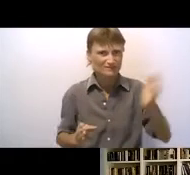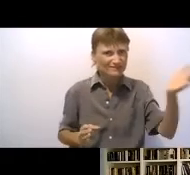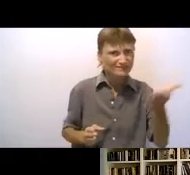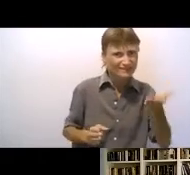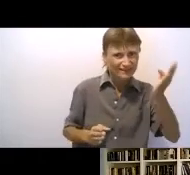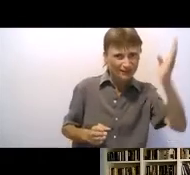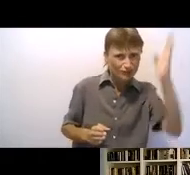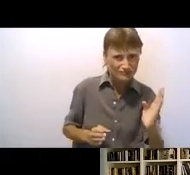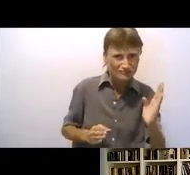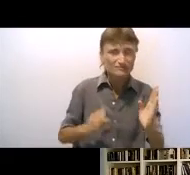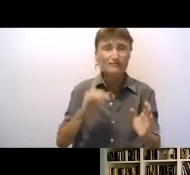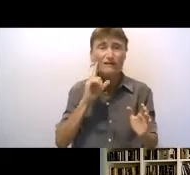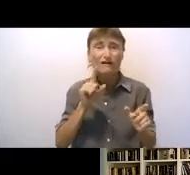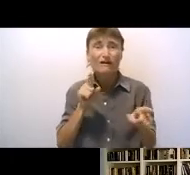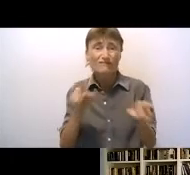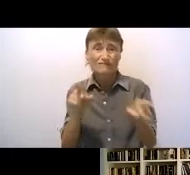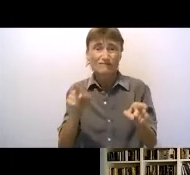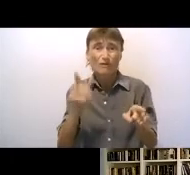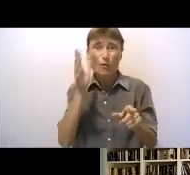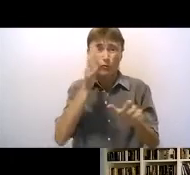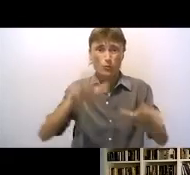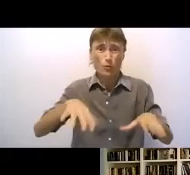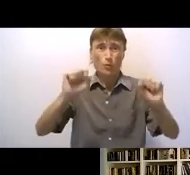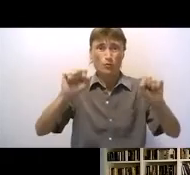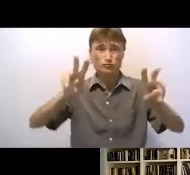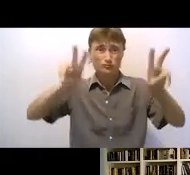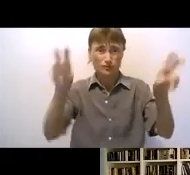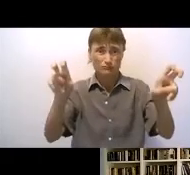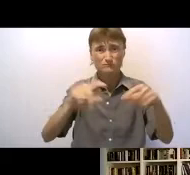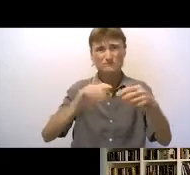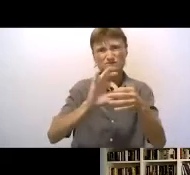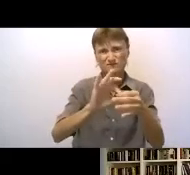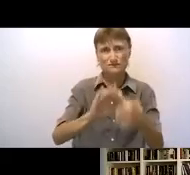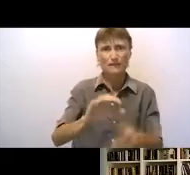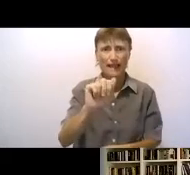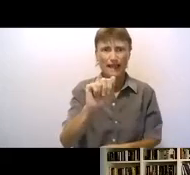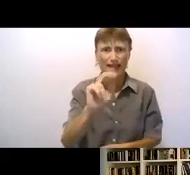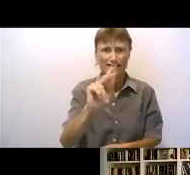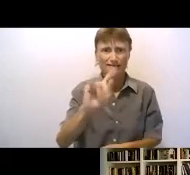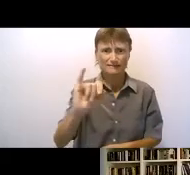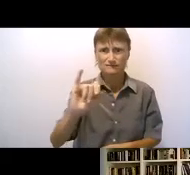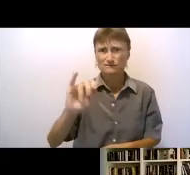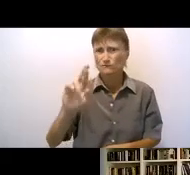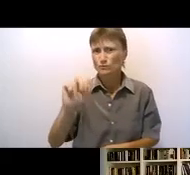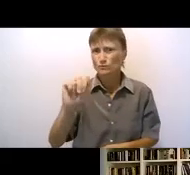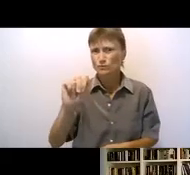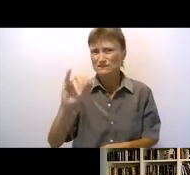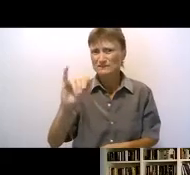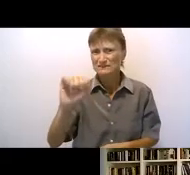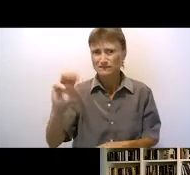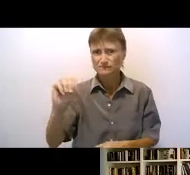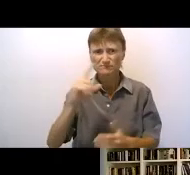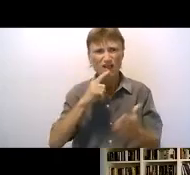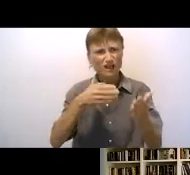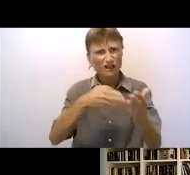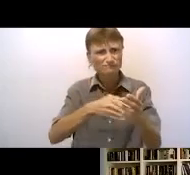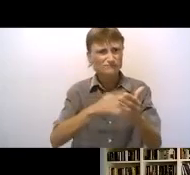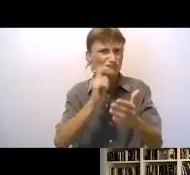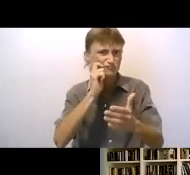around anti-racism and really are very appreciative of them sharing their knowledge and their